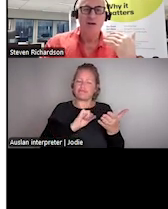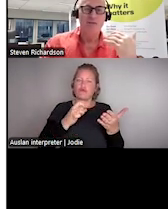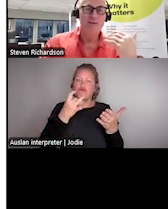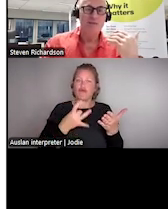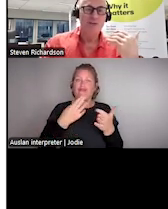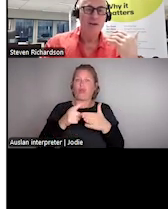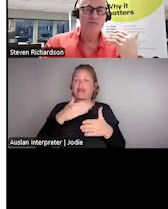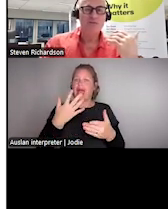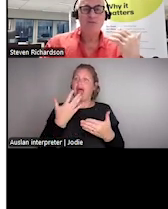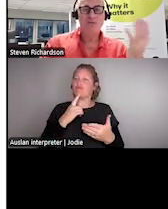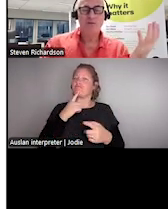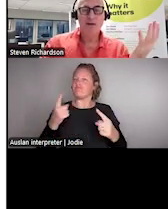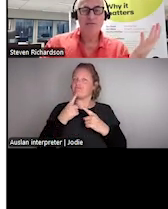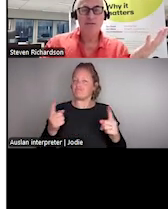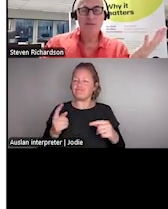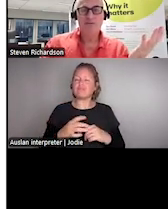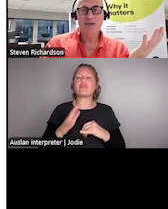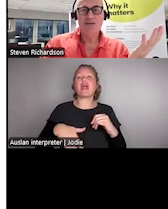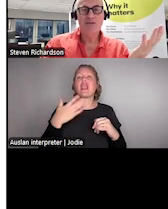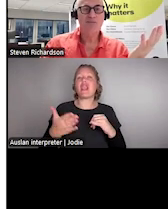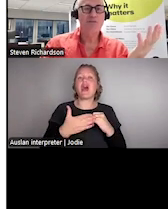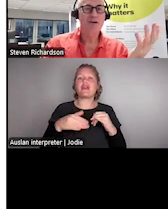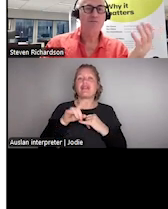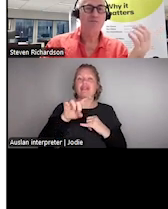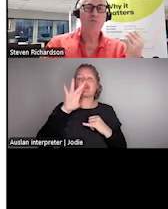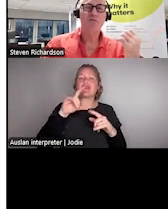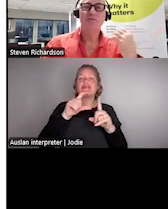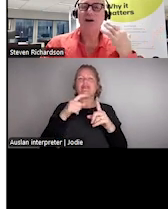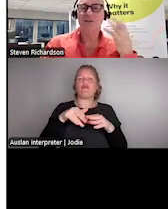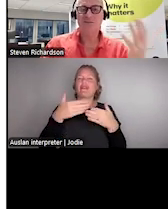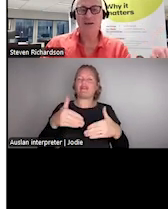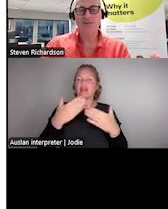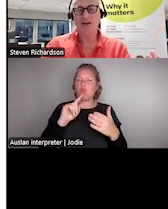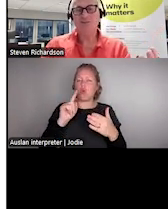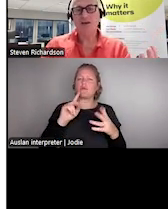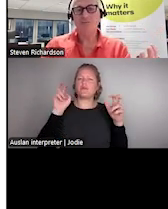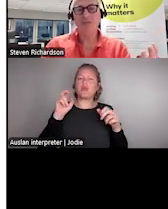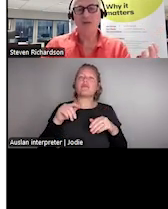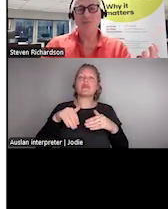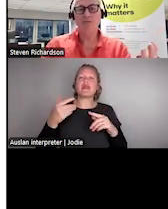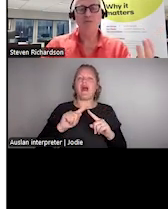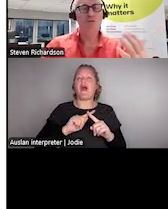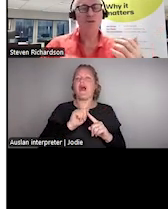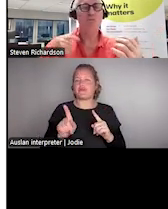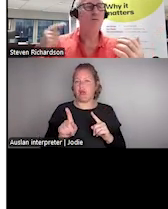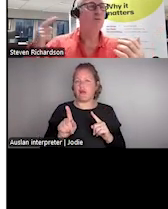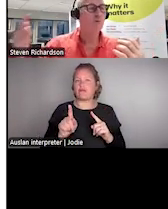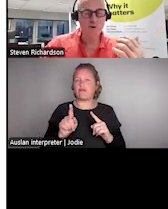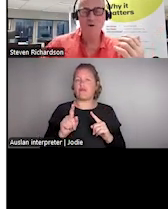And the last D and attend Giving Day's is the days after because you have to keep working